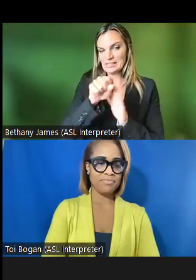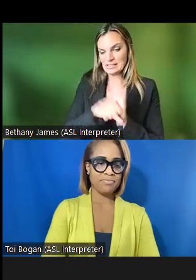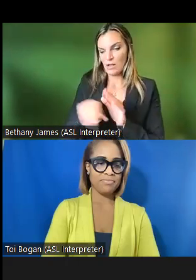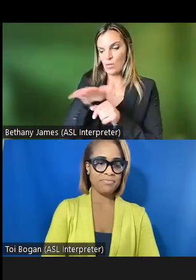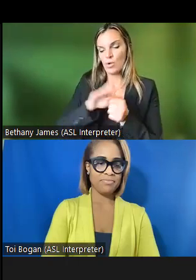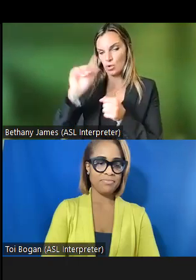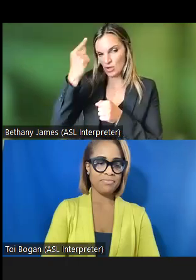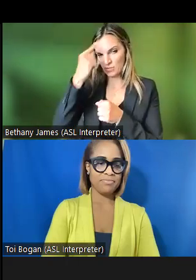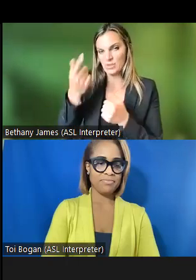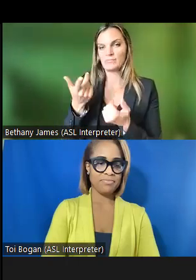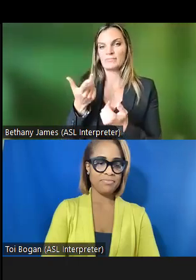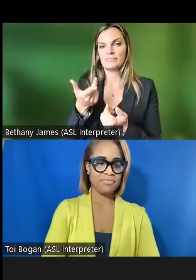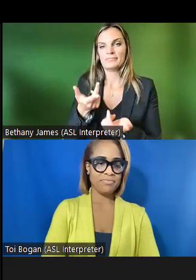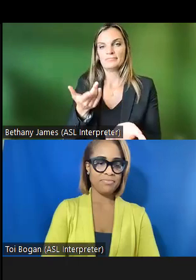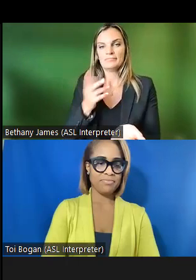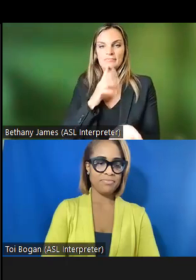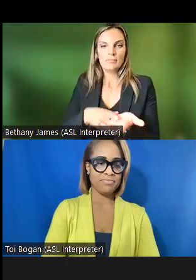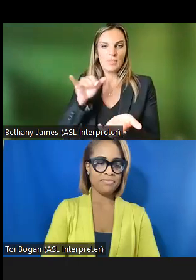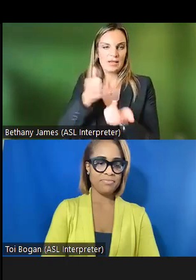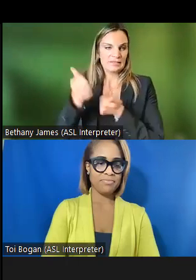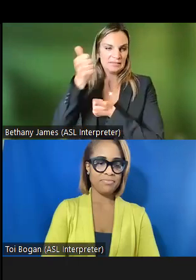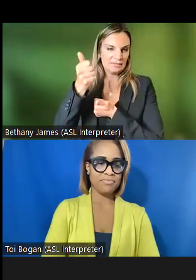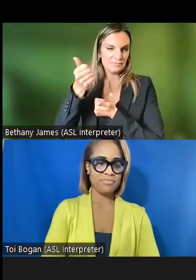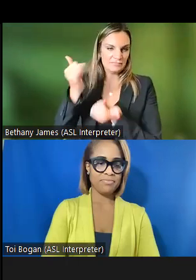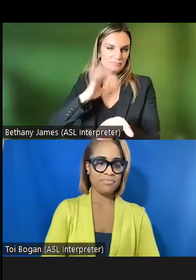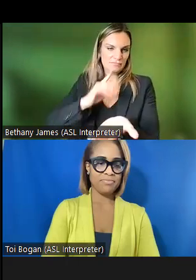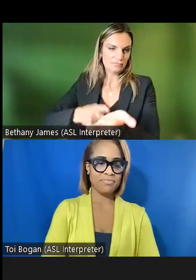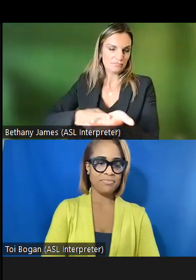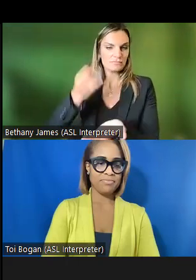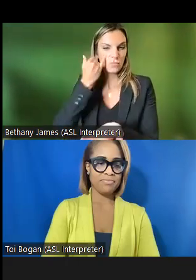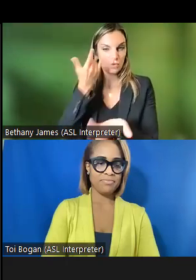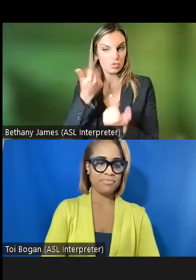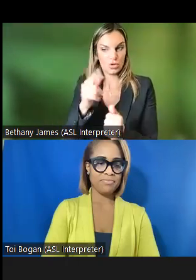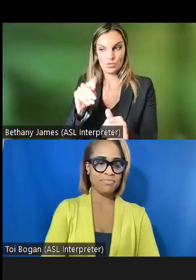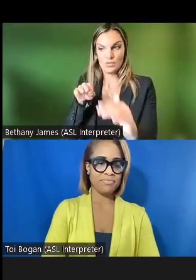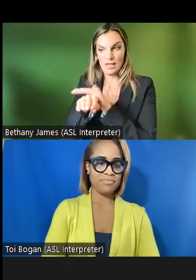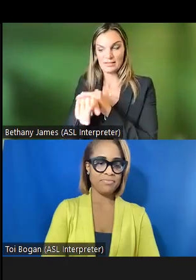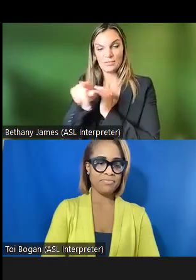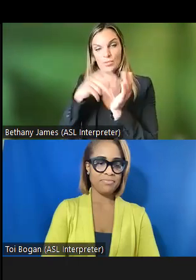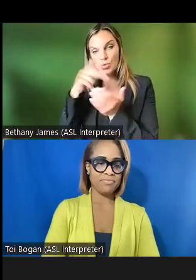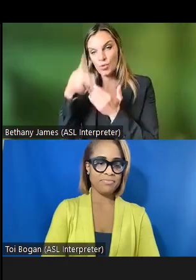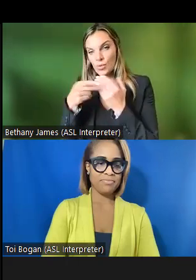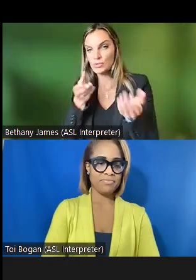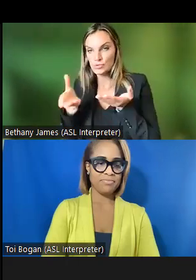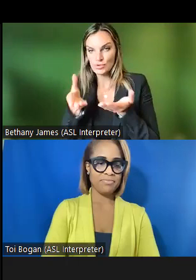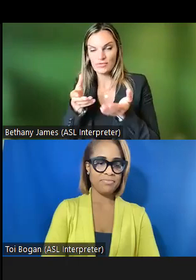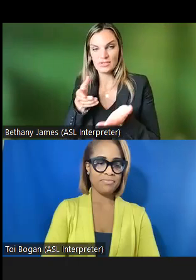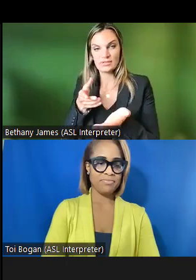For our purposes, the executive branch departments. If you're trying to access a program or service through the State of Michigan and you're not